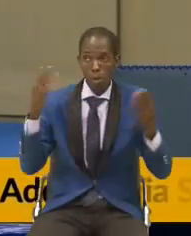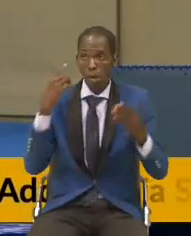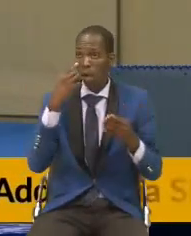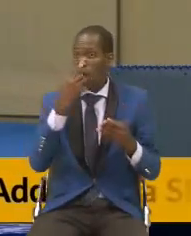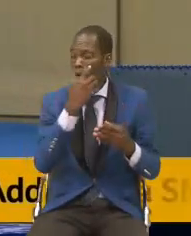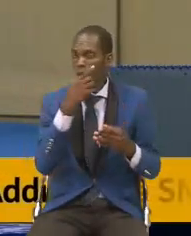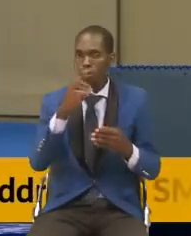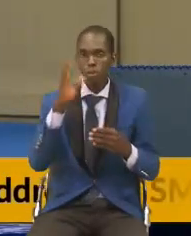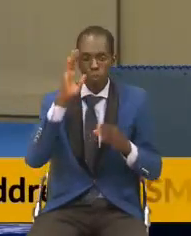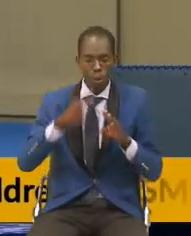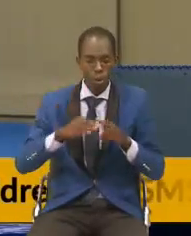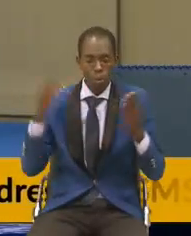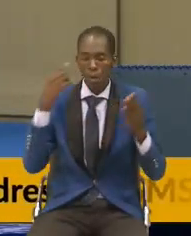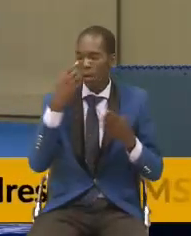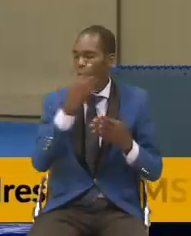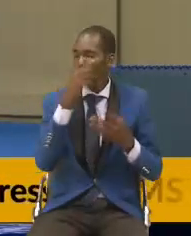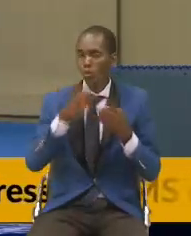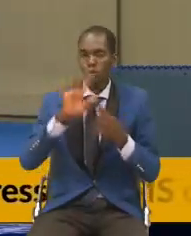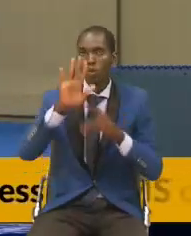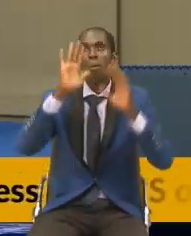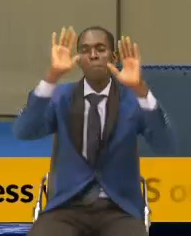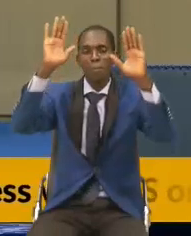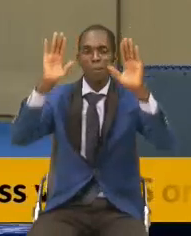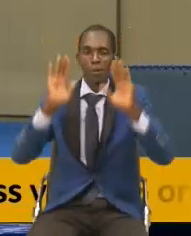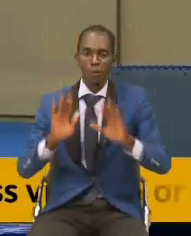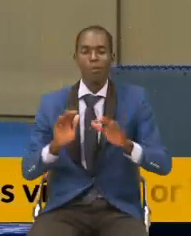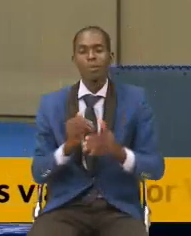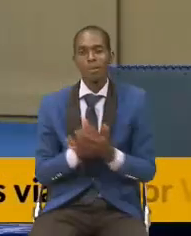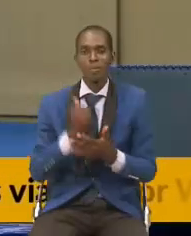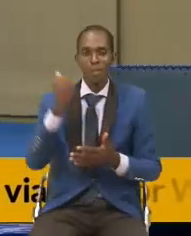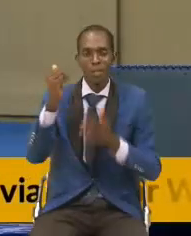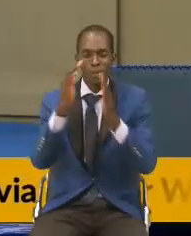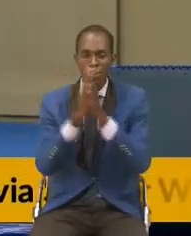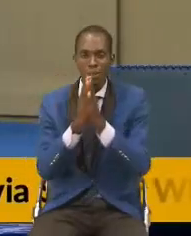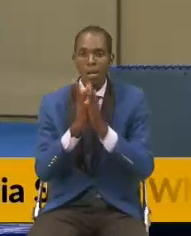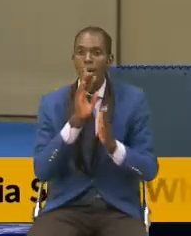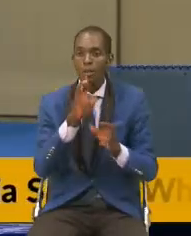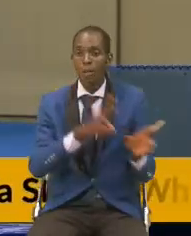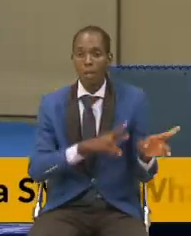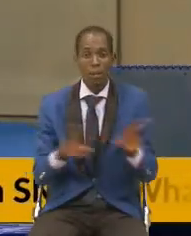you believe and as you open your eyes you open your eyes to your miracle